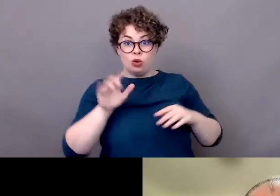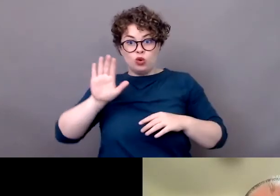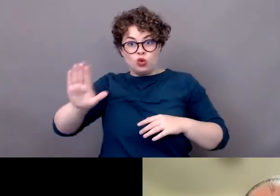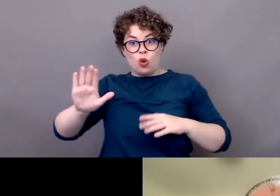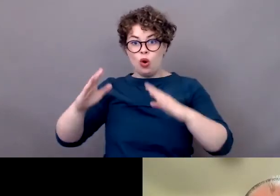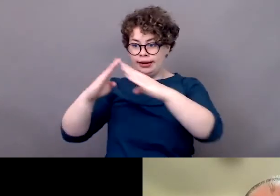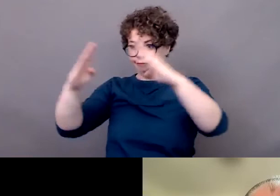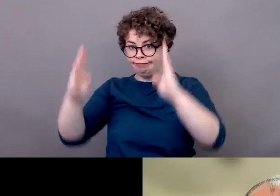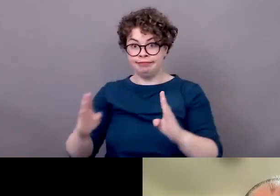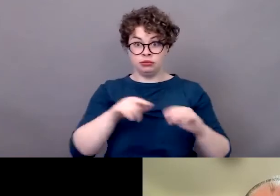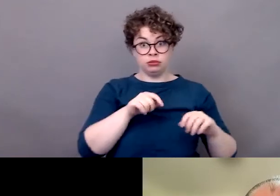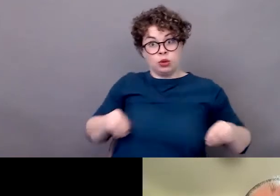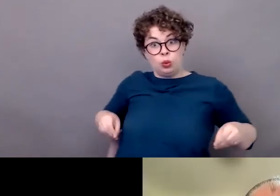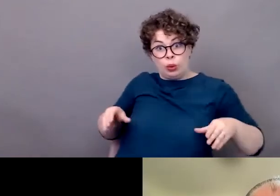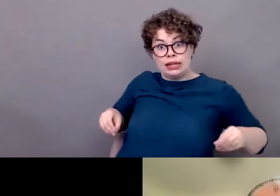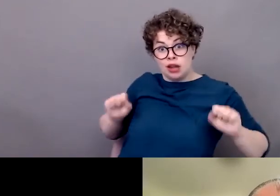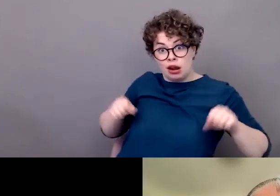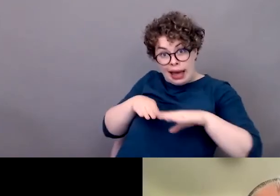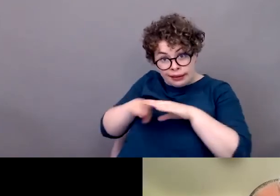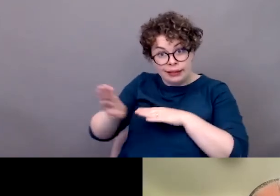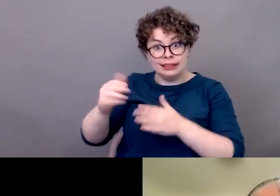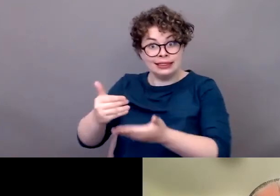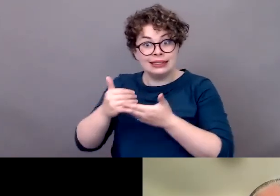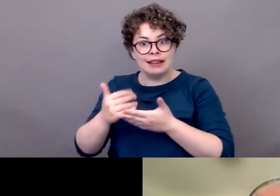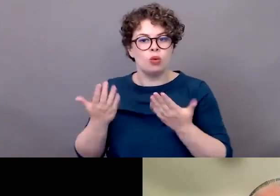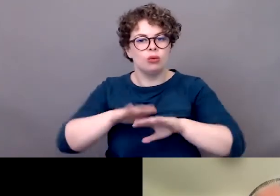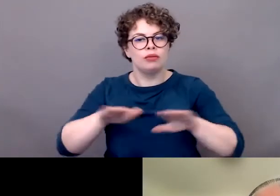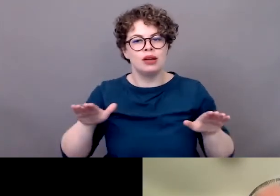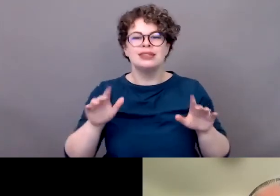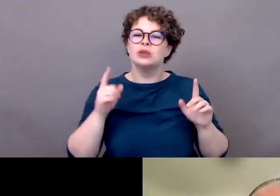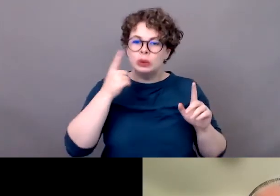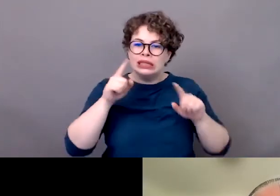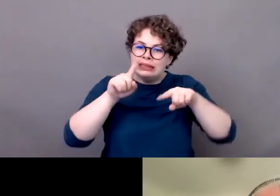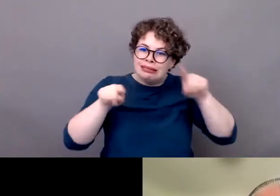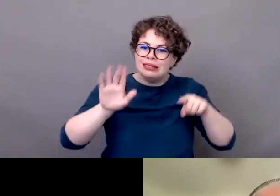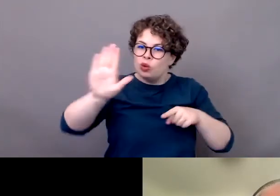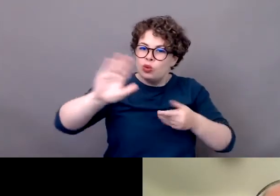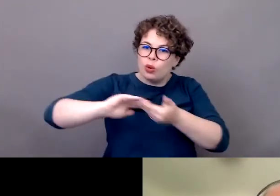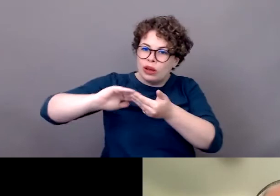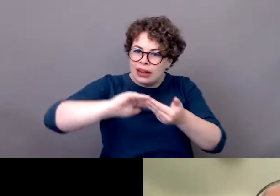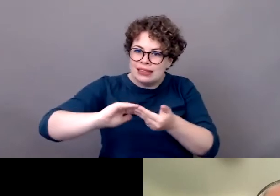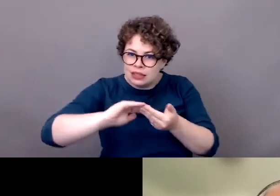So, all of these factors determine the type of data collection tools and methods used. And maybe